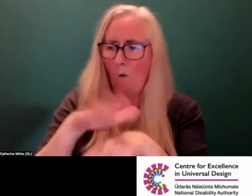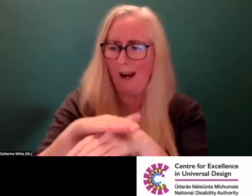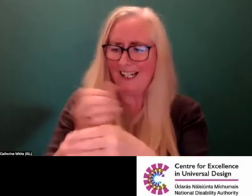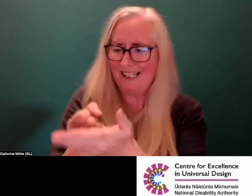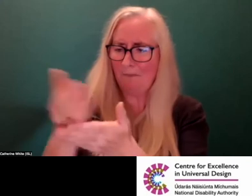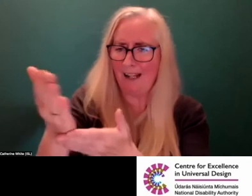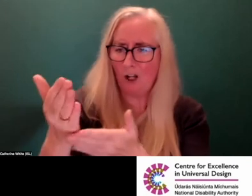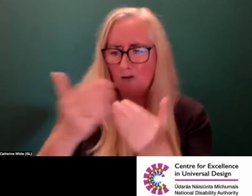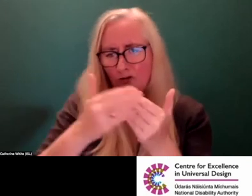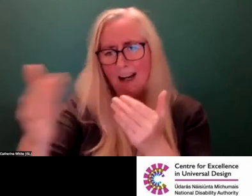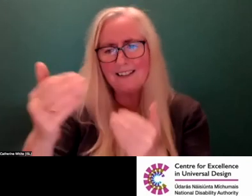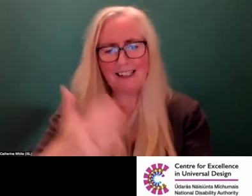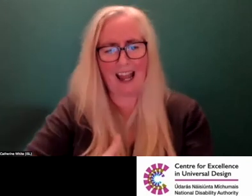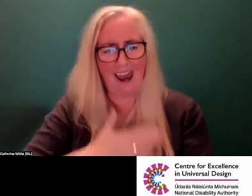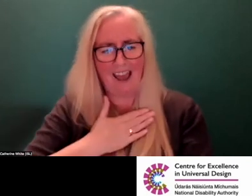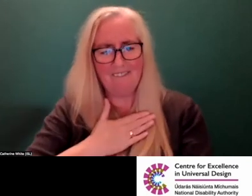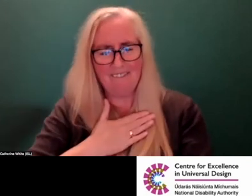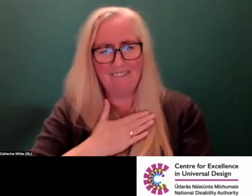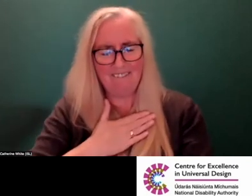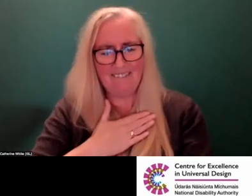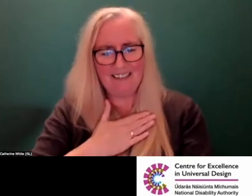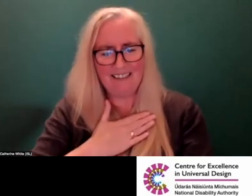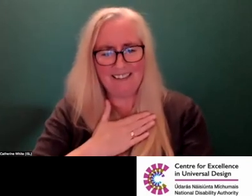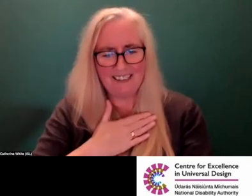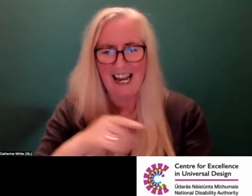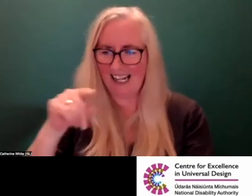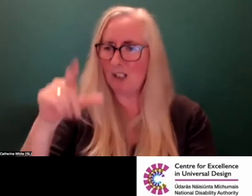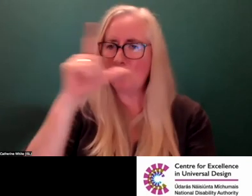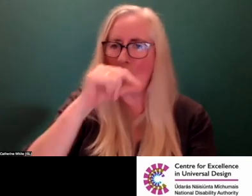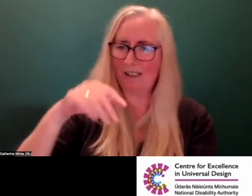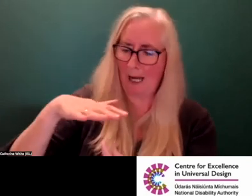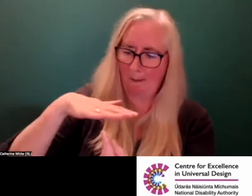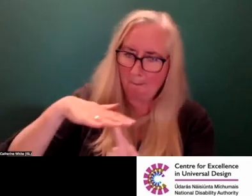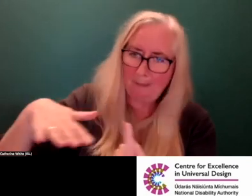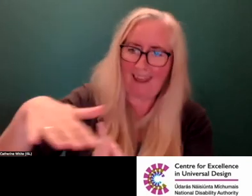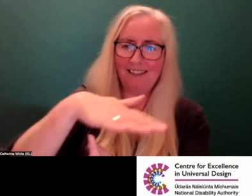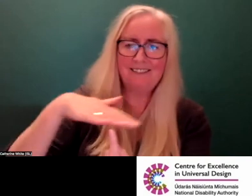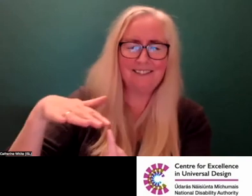places that people will spend the rest of their lives and their -- its place.